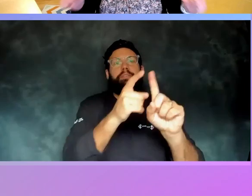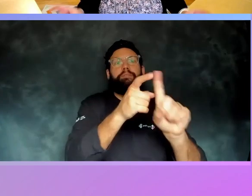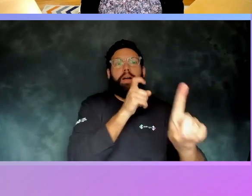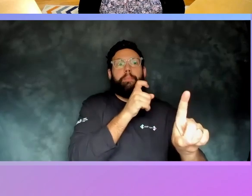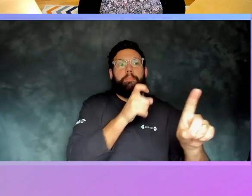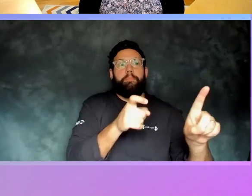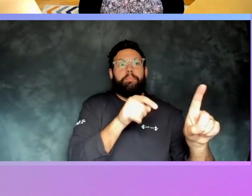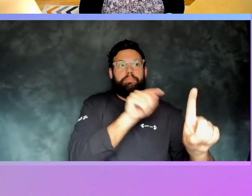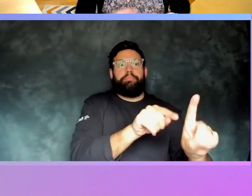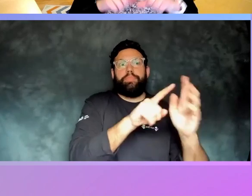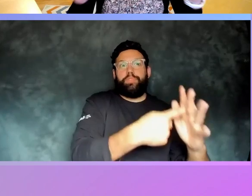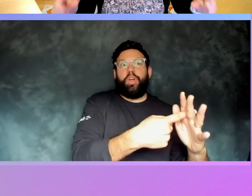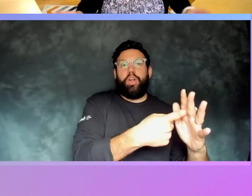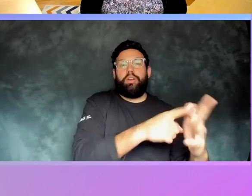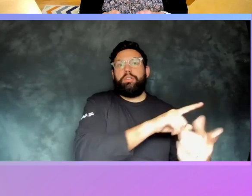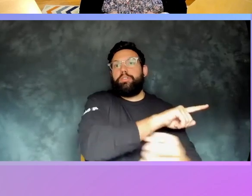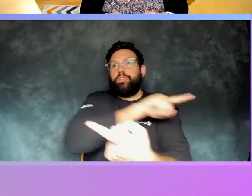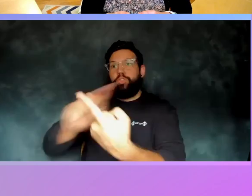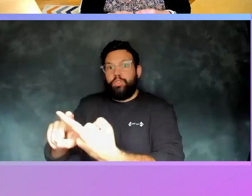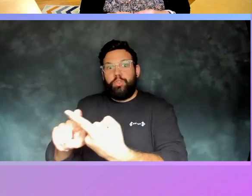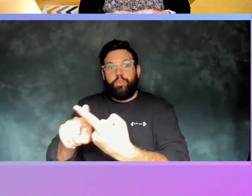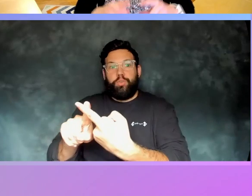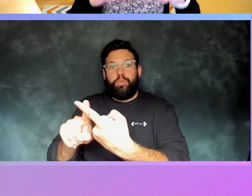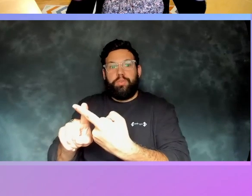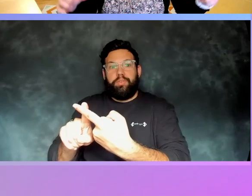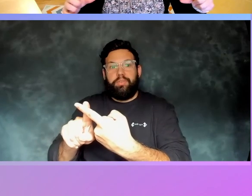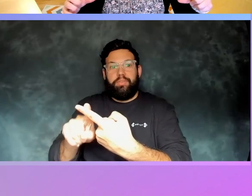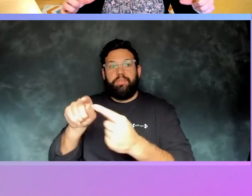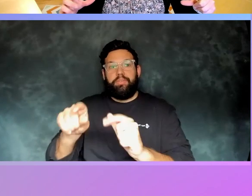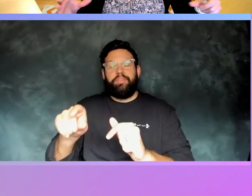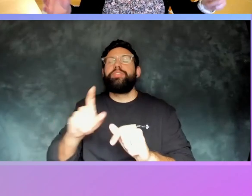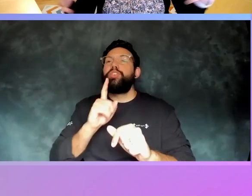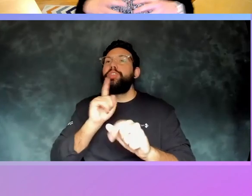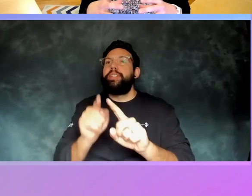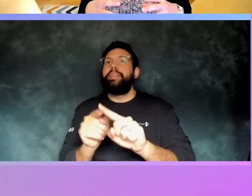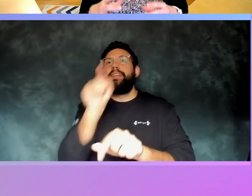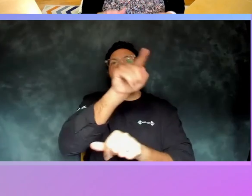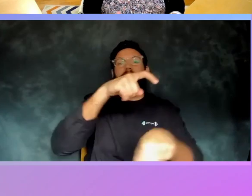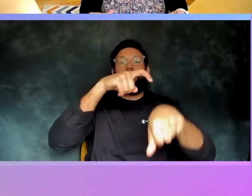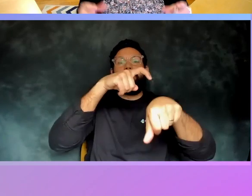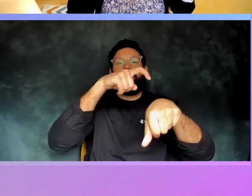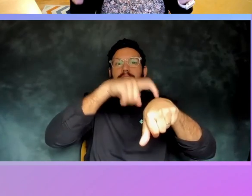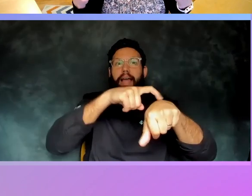should consider to adding your annotation annotation. This doesn't account 39% of the additional the form inputs